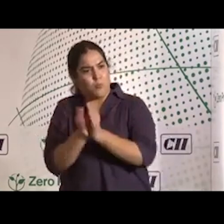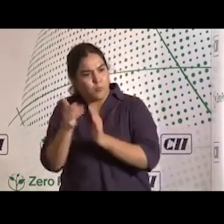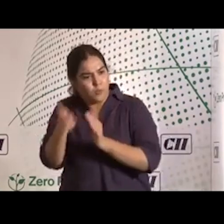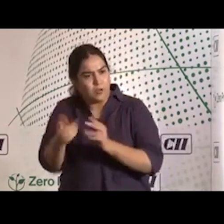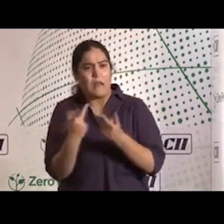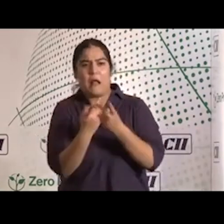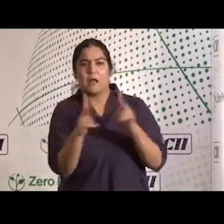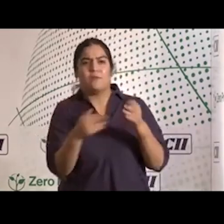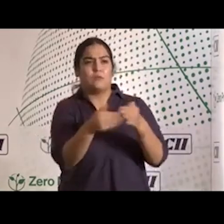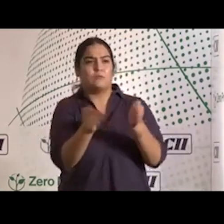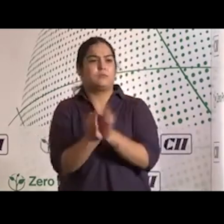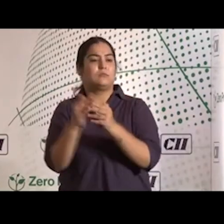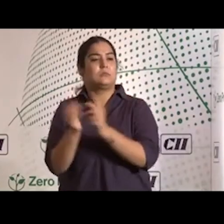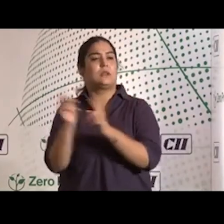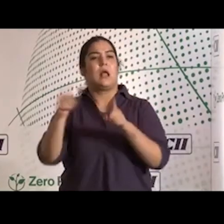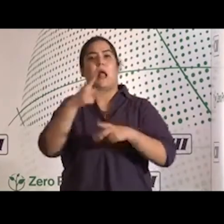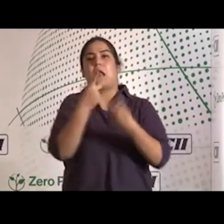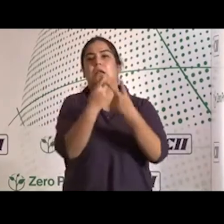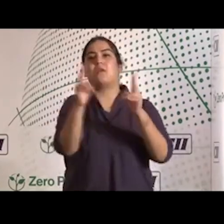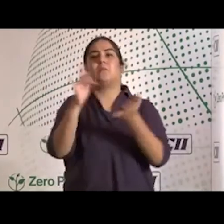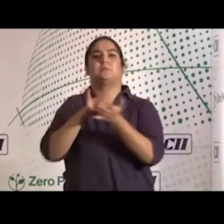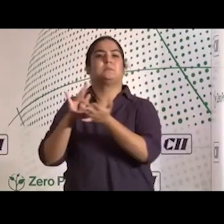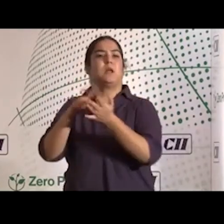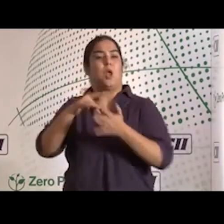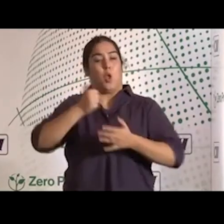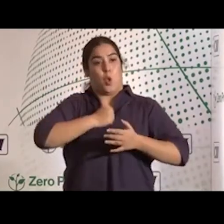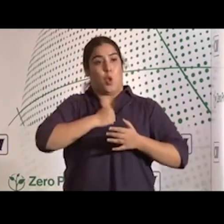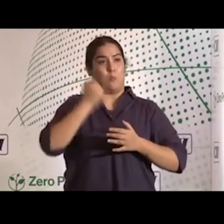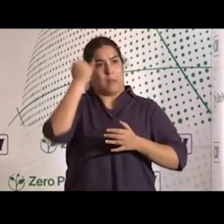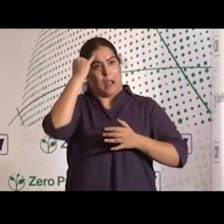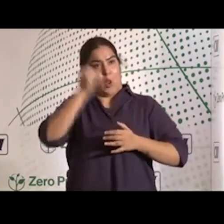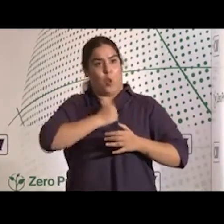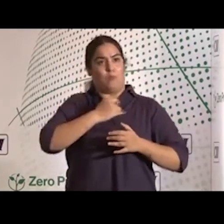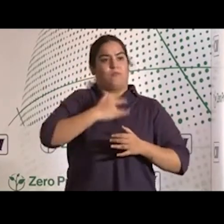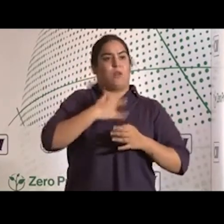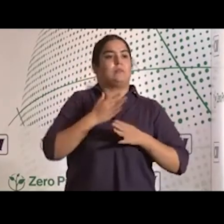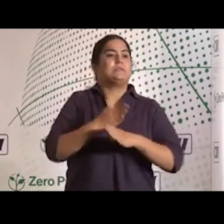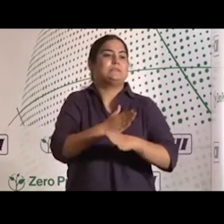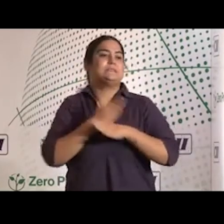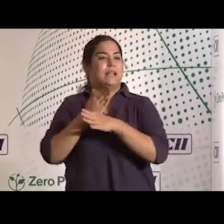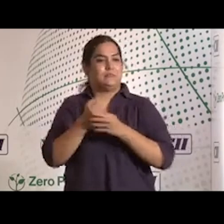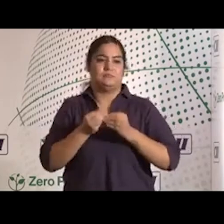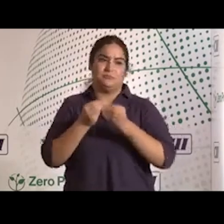We all have different forums where you can express our views which will be picked up by them because they already are